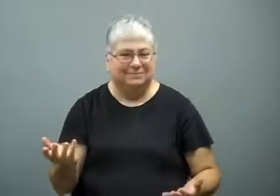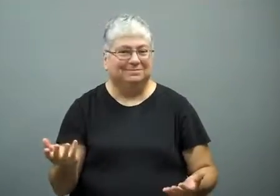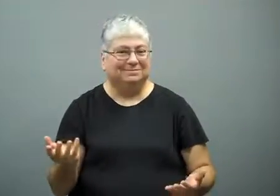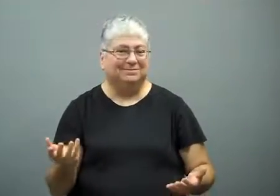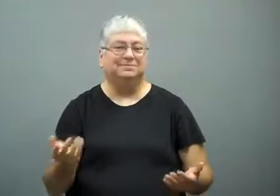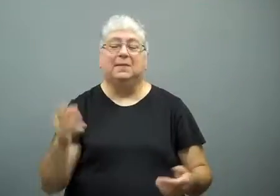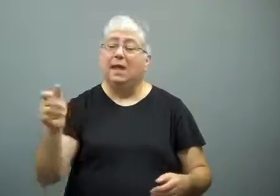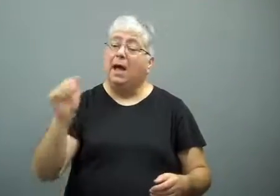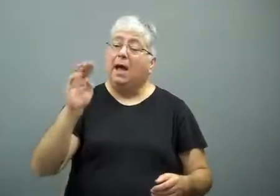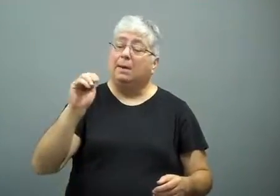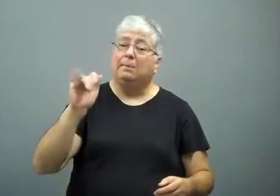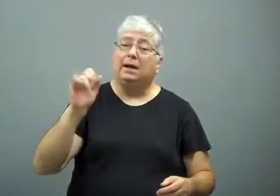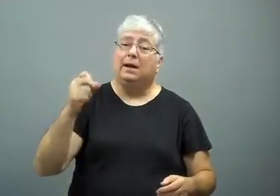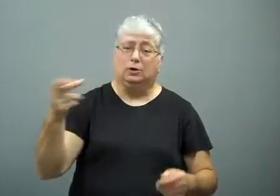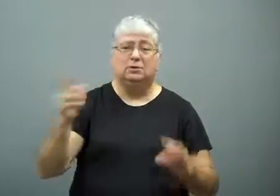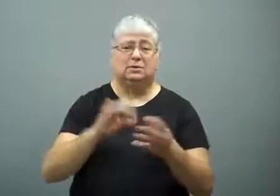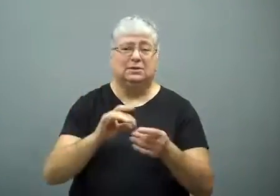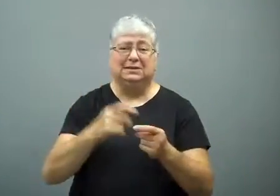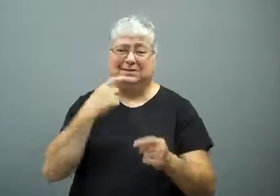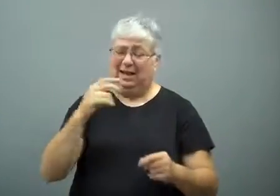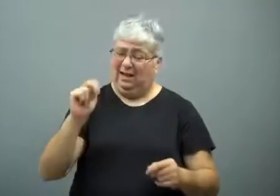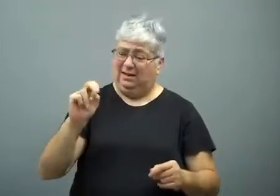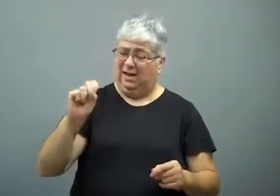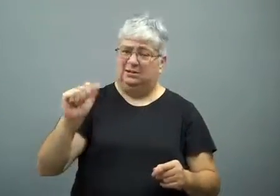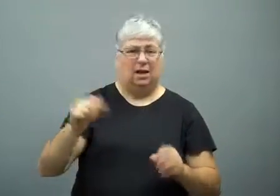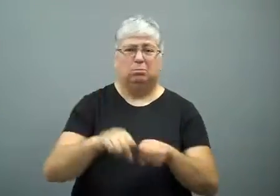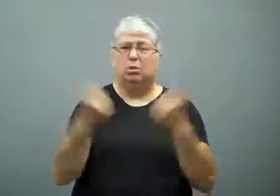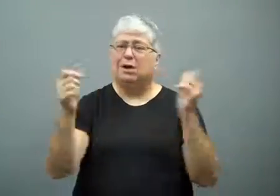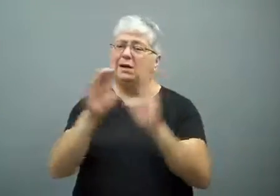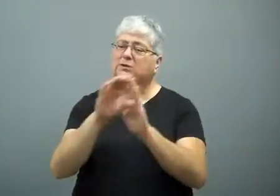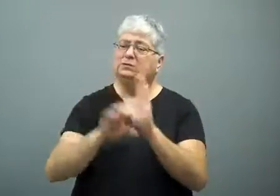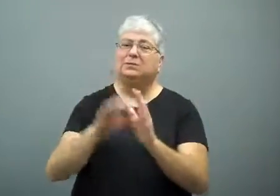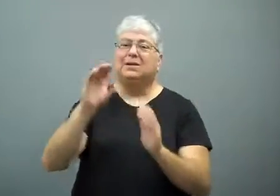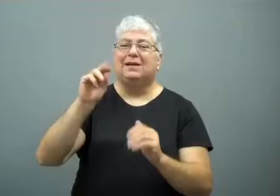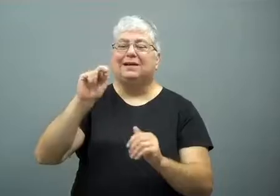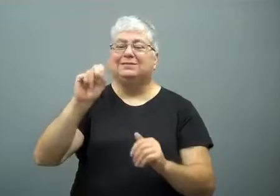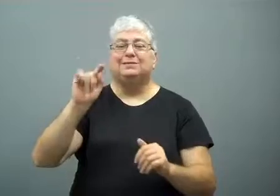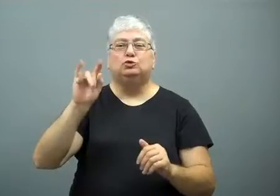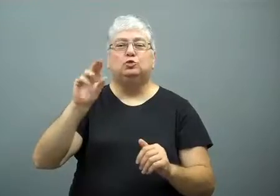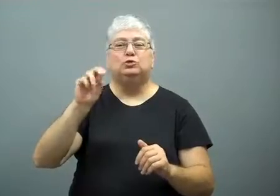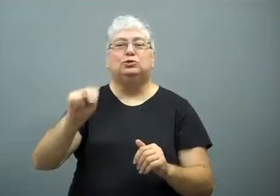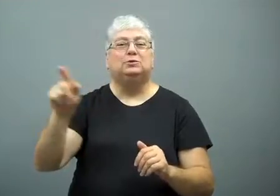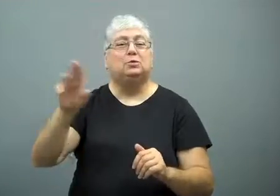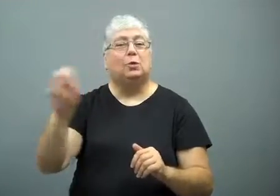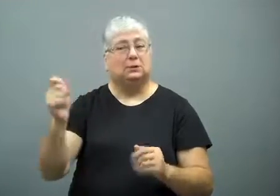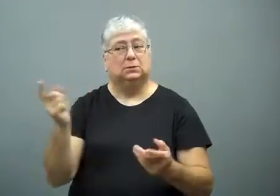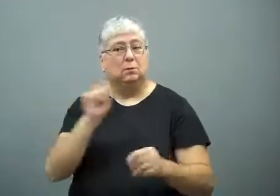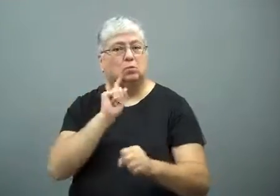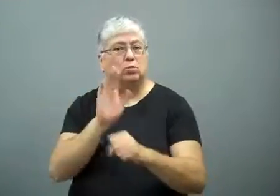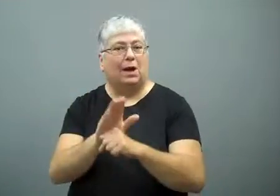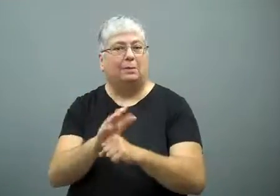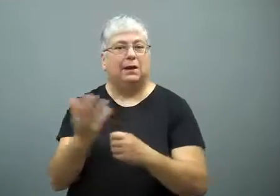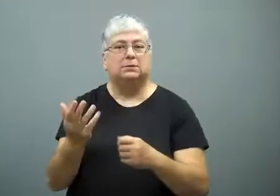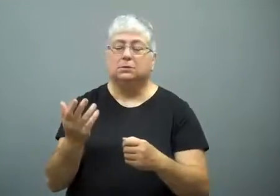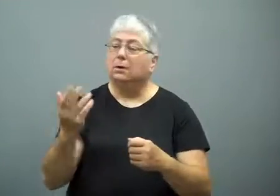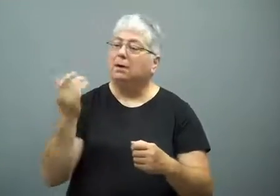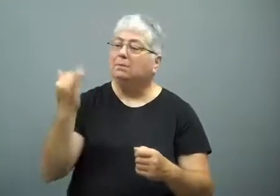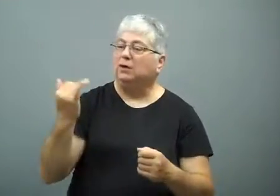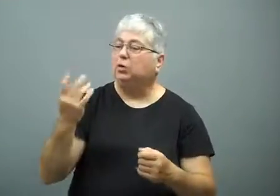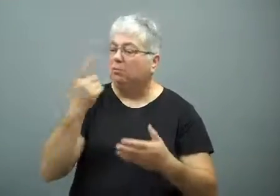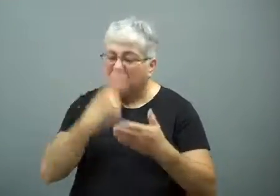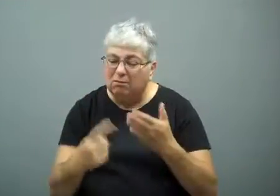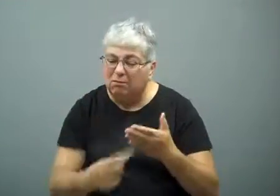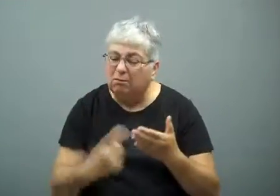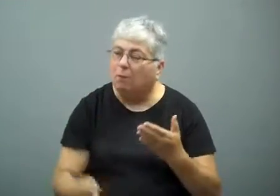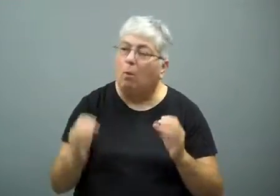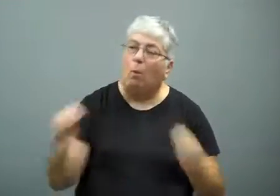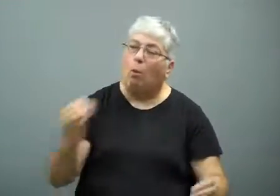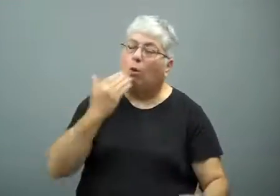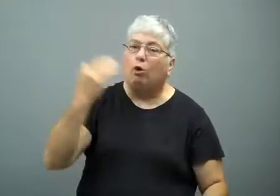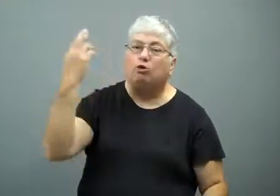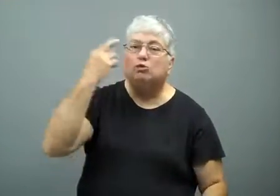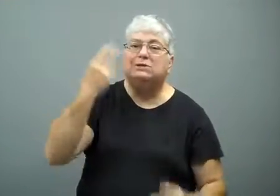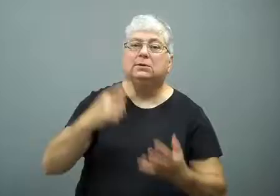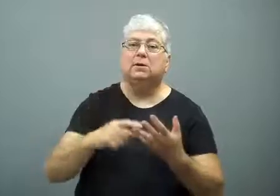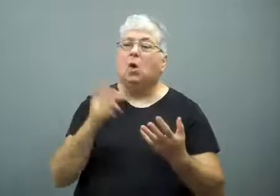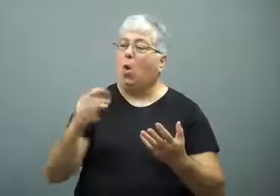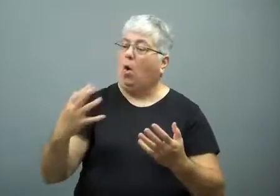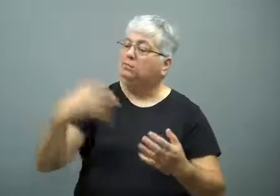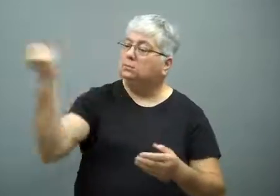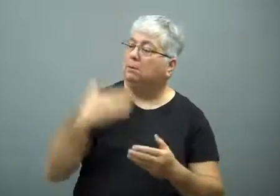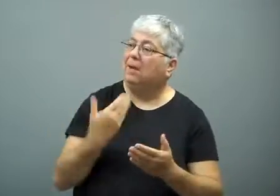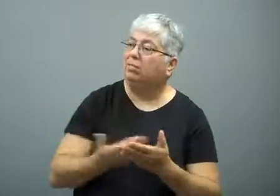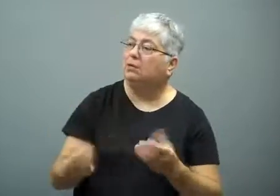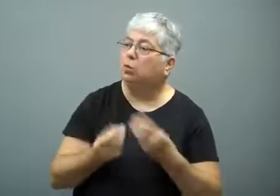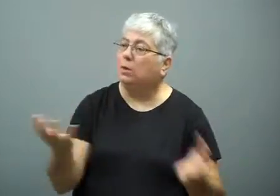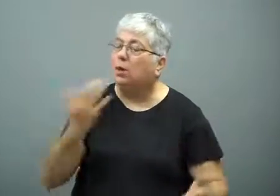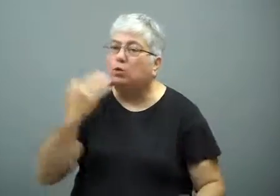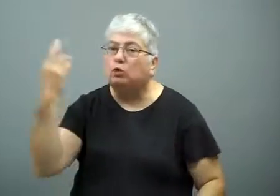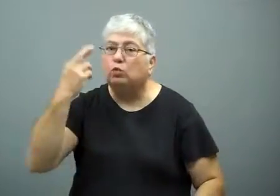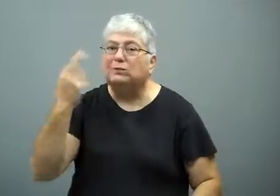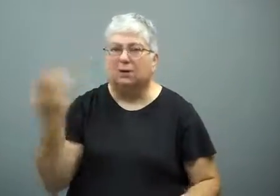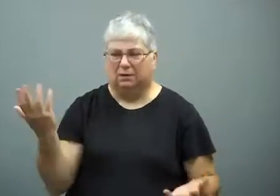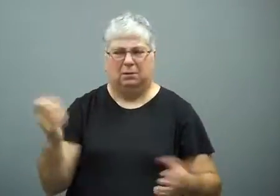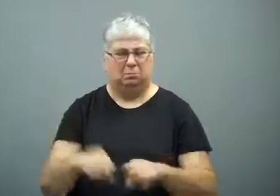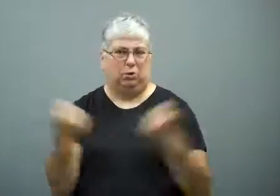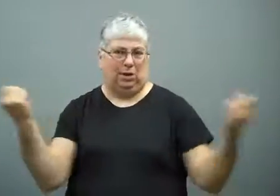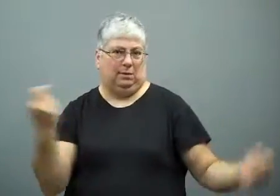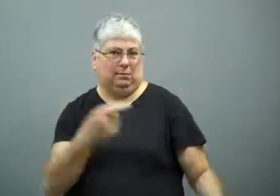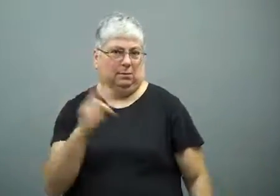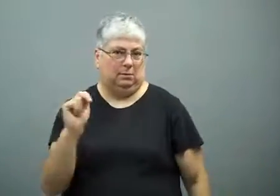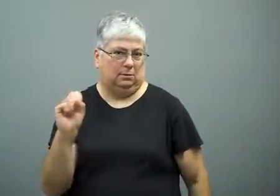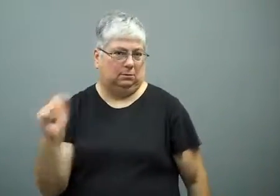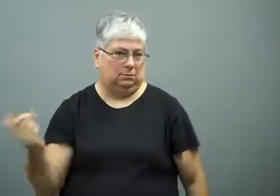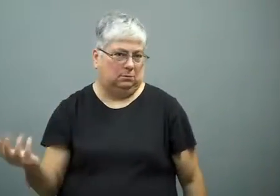Amash said the NSA violated the constitution's protection